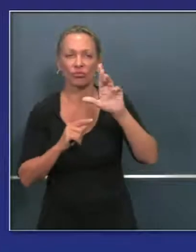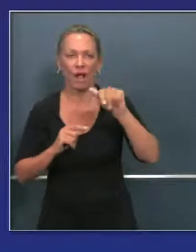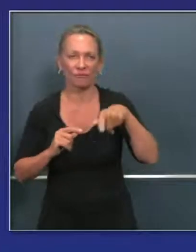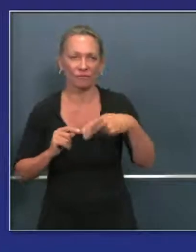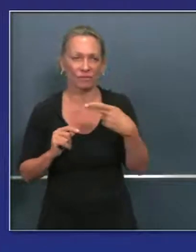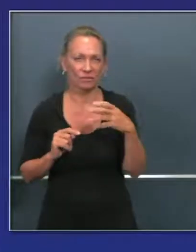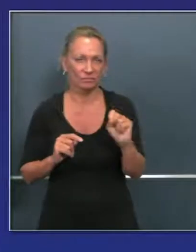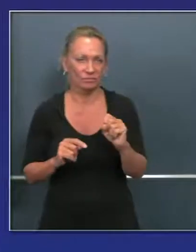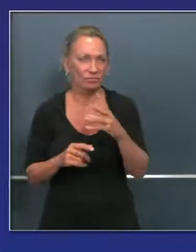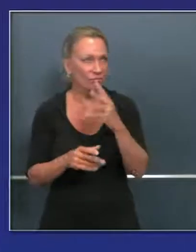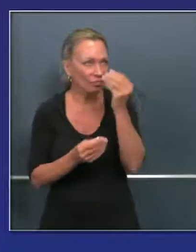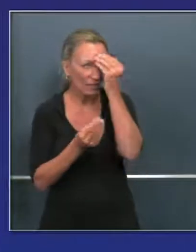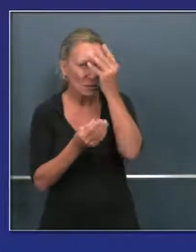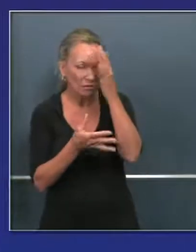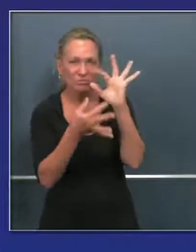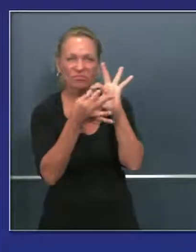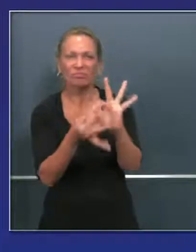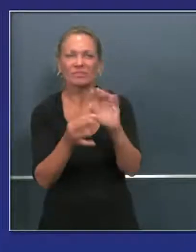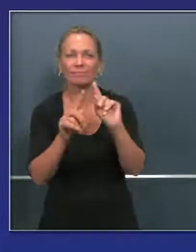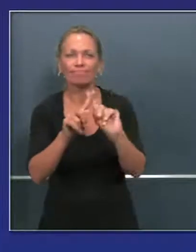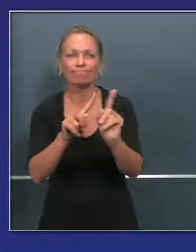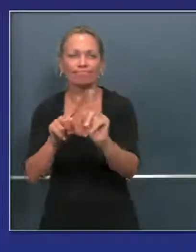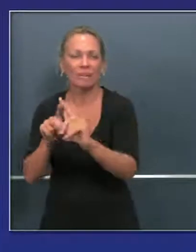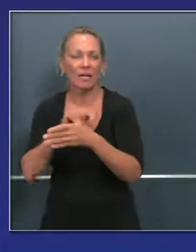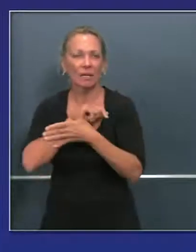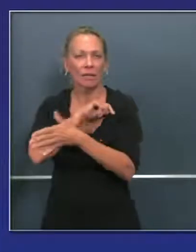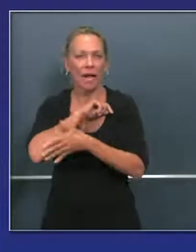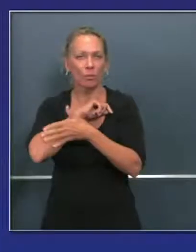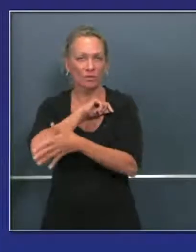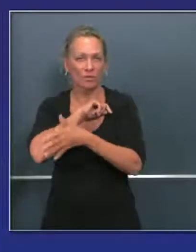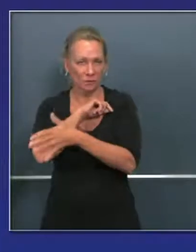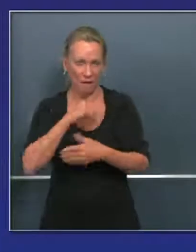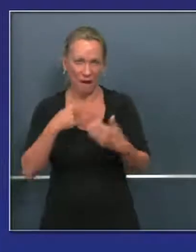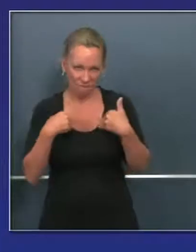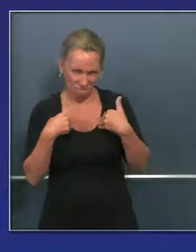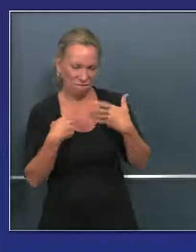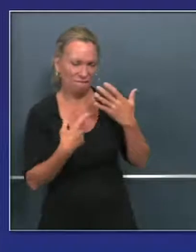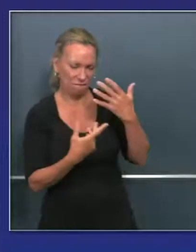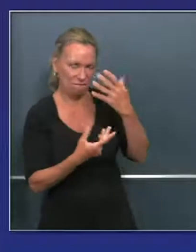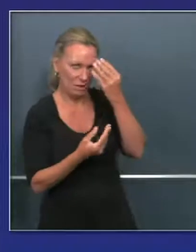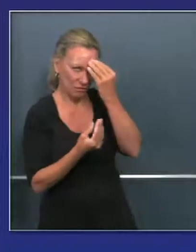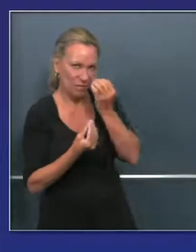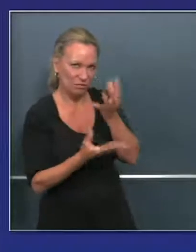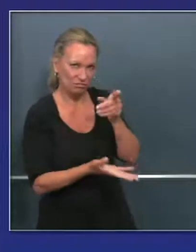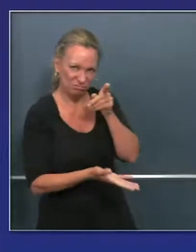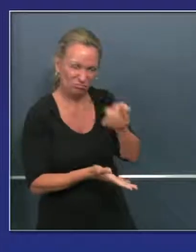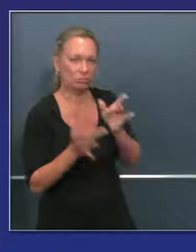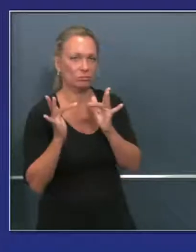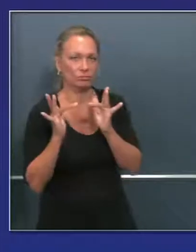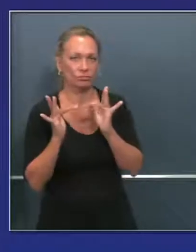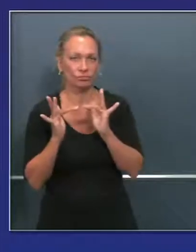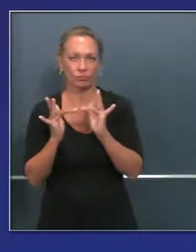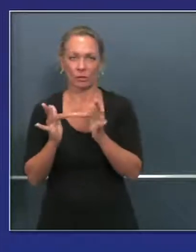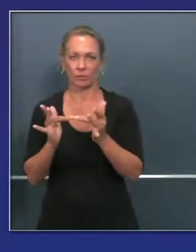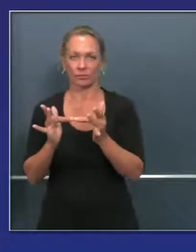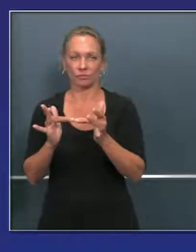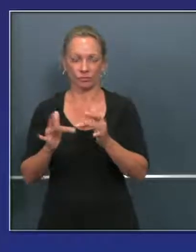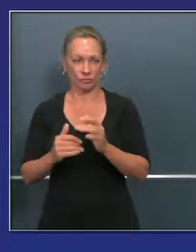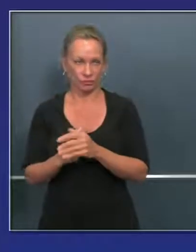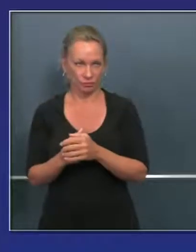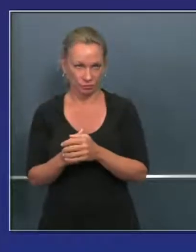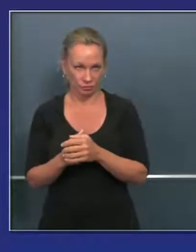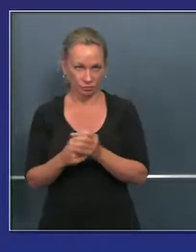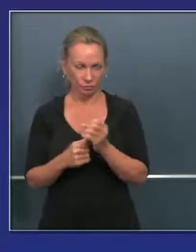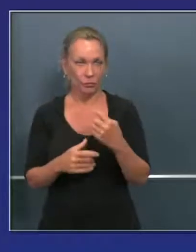monitoring in 19 counties by the way when we went into the weekend on Sunday we had 15 counties we